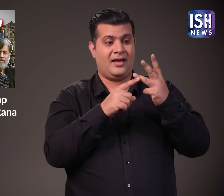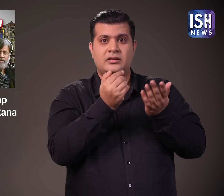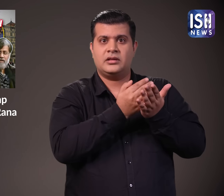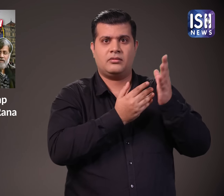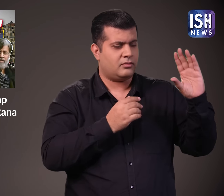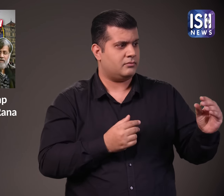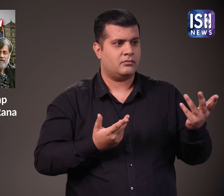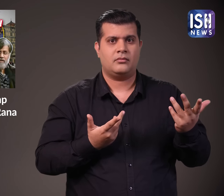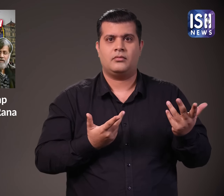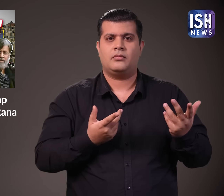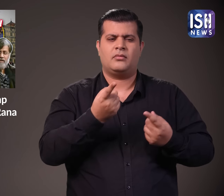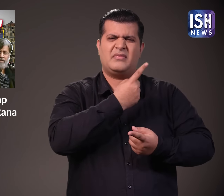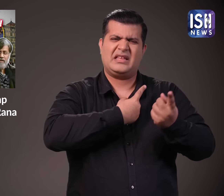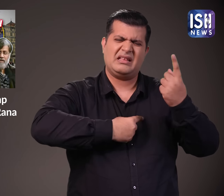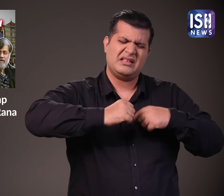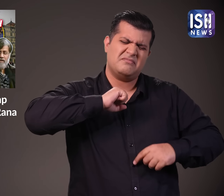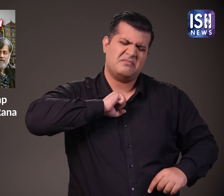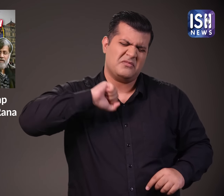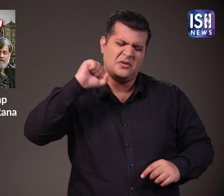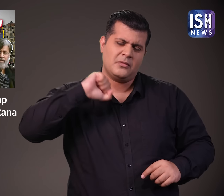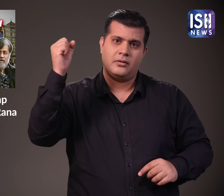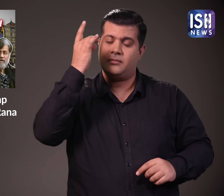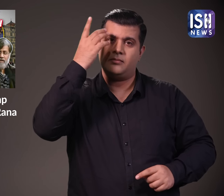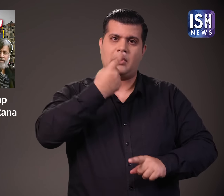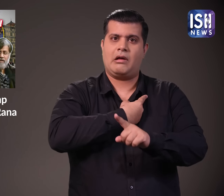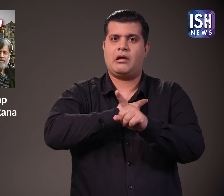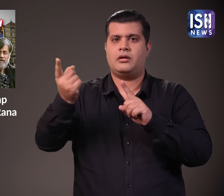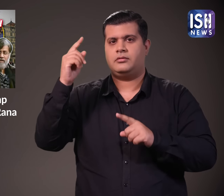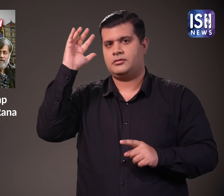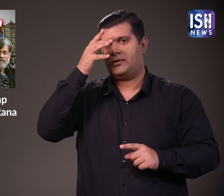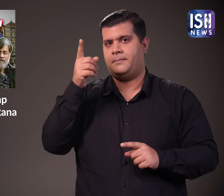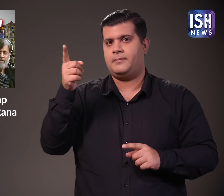Savings were also reduced and that is why Americans began protesting against Trump.